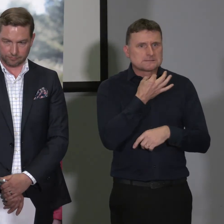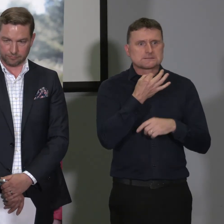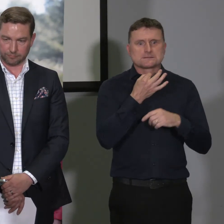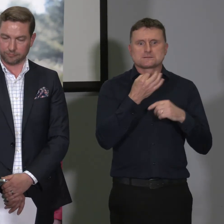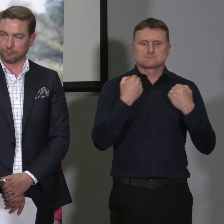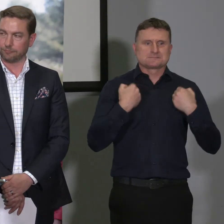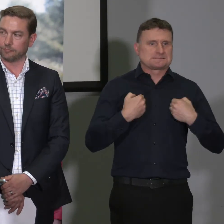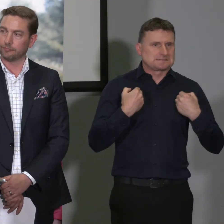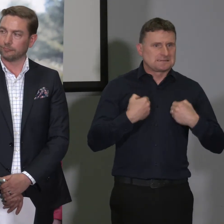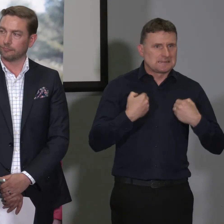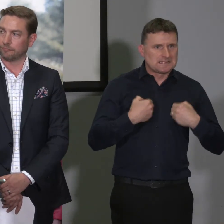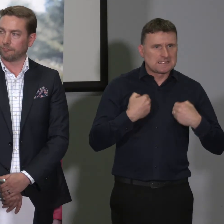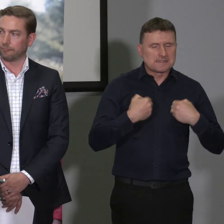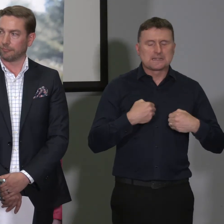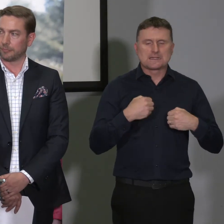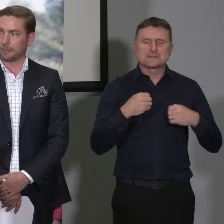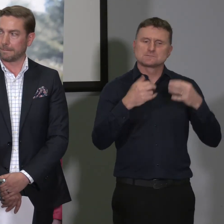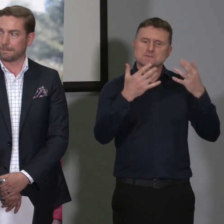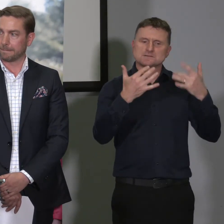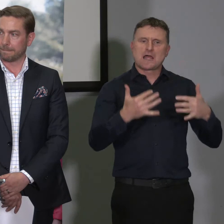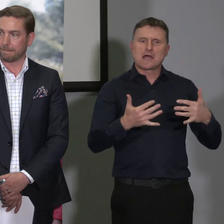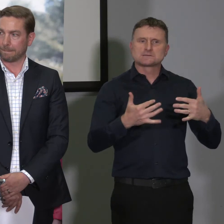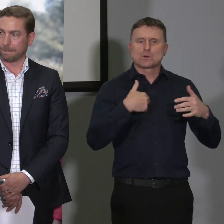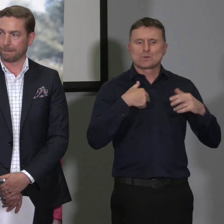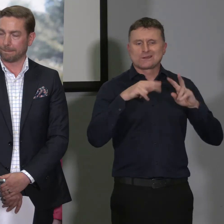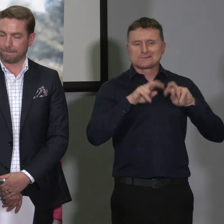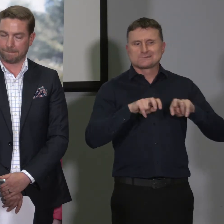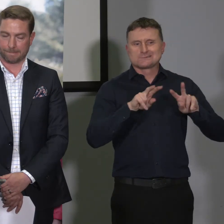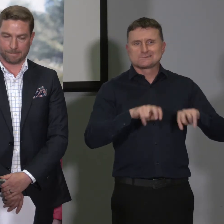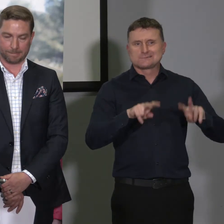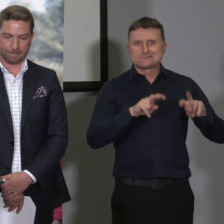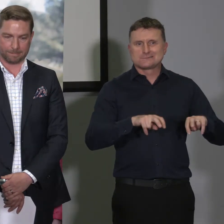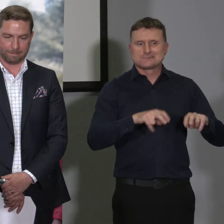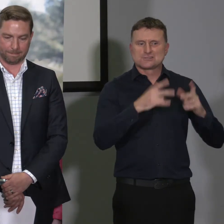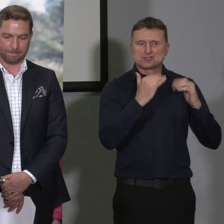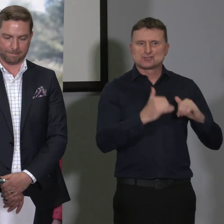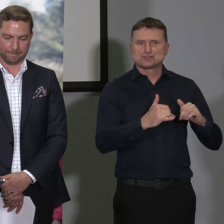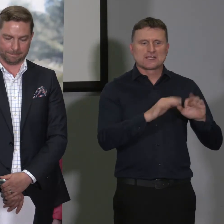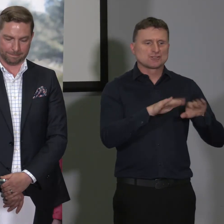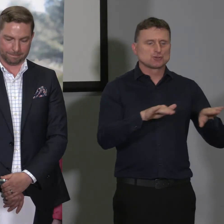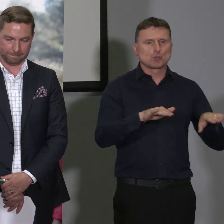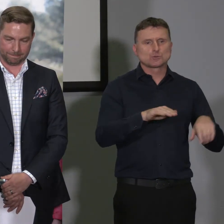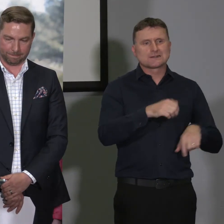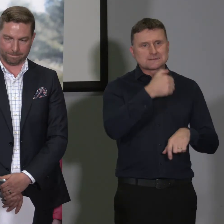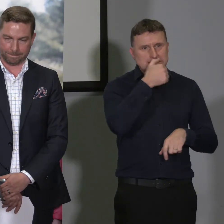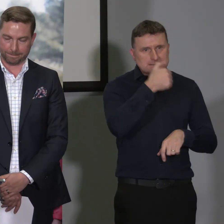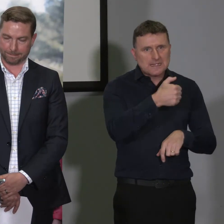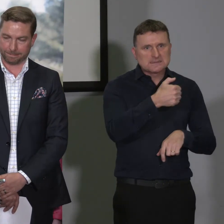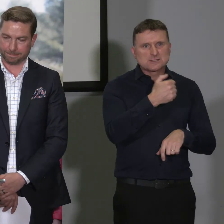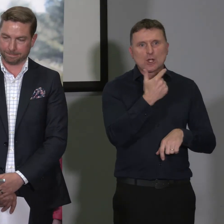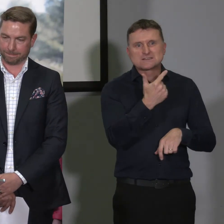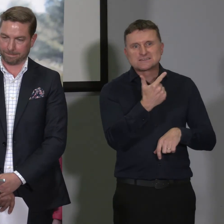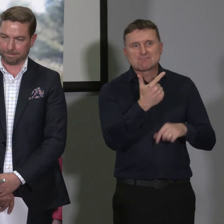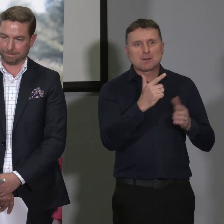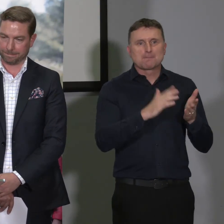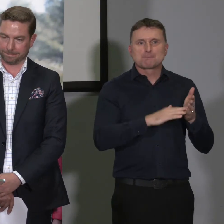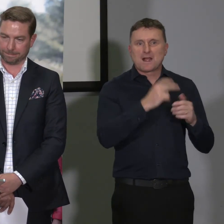16? >> When we talked about risk of severe disease and hospitalisation and we looked right down to six and seven- month-old children and their